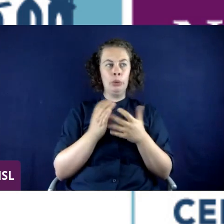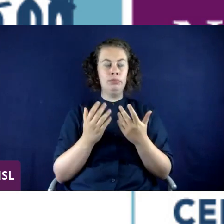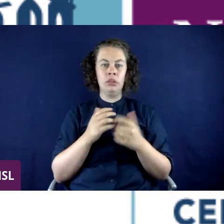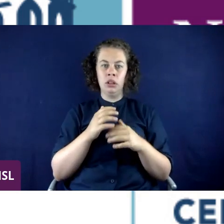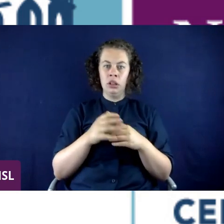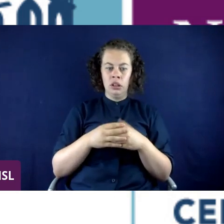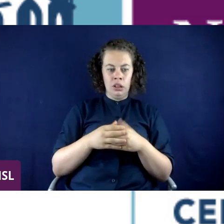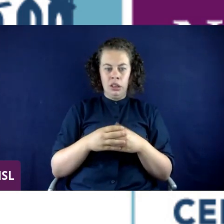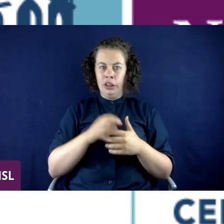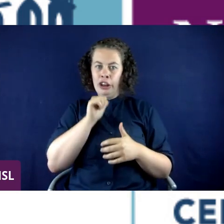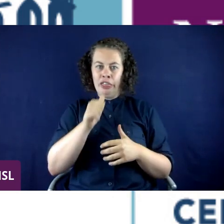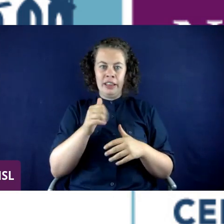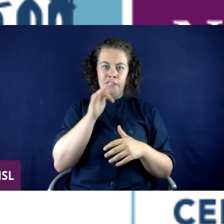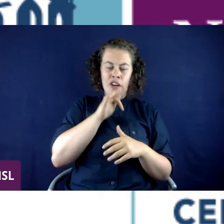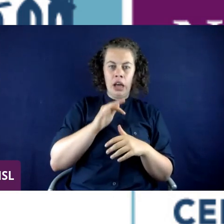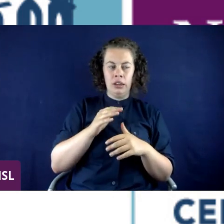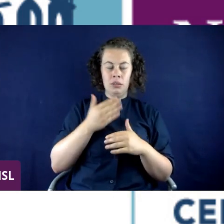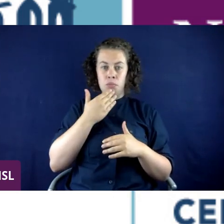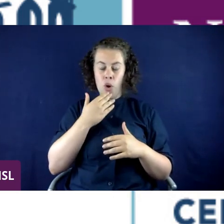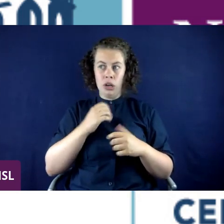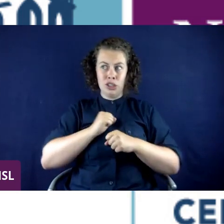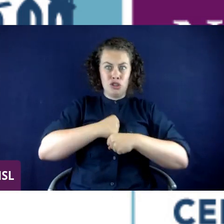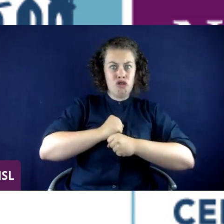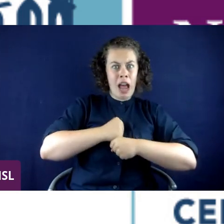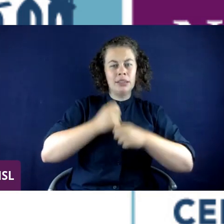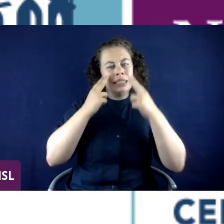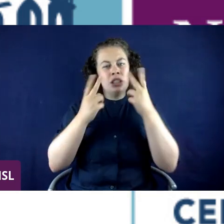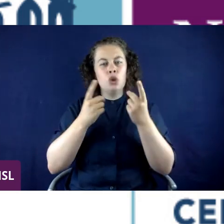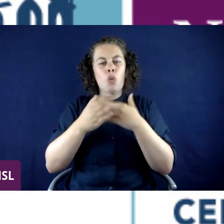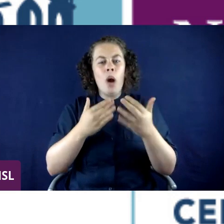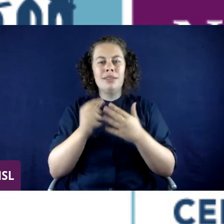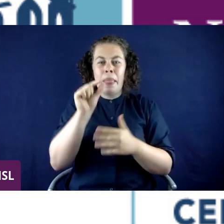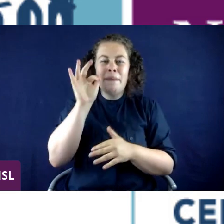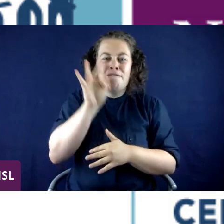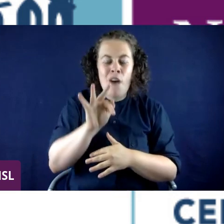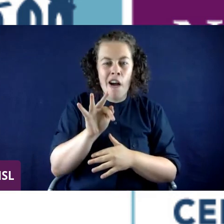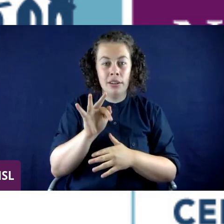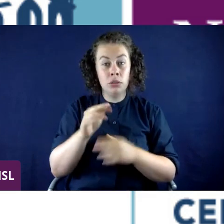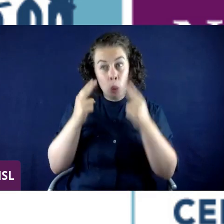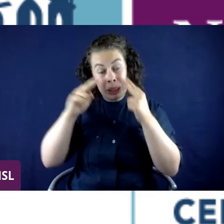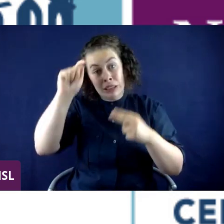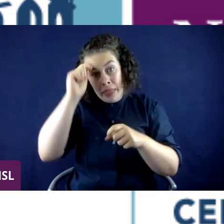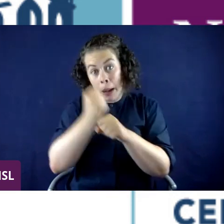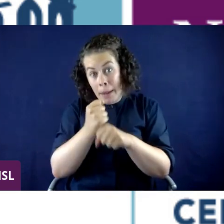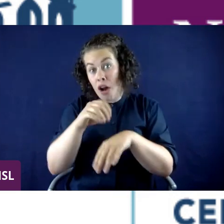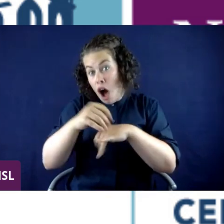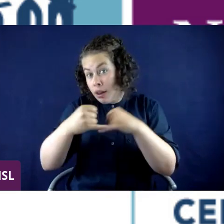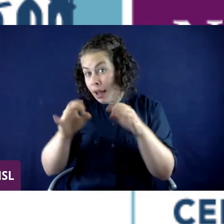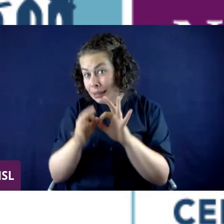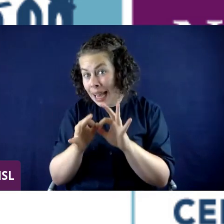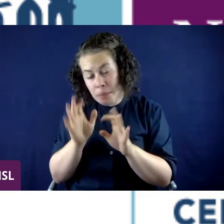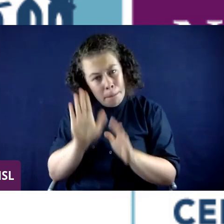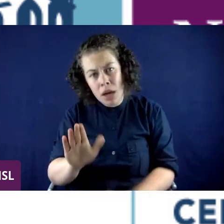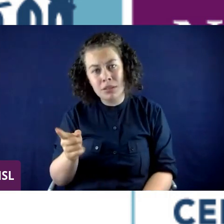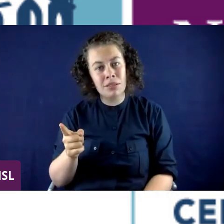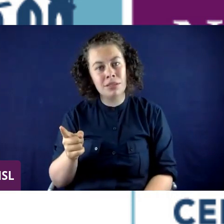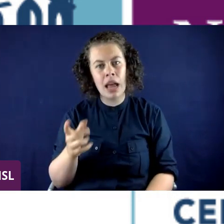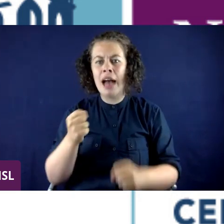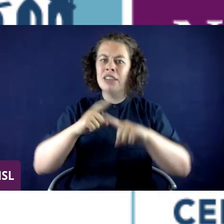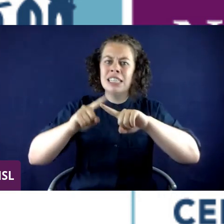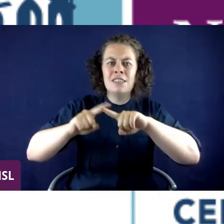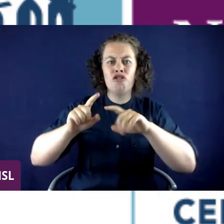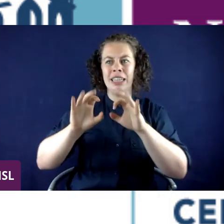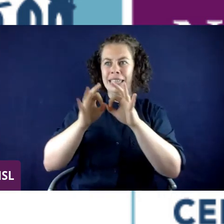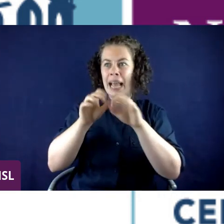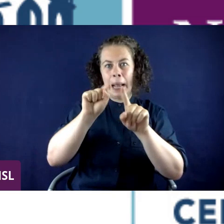frustration and heightened isolation.